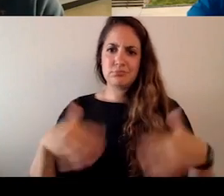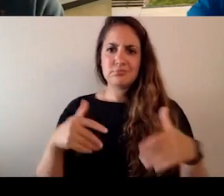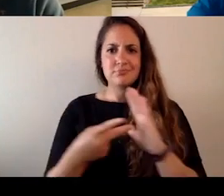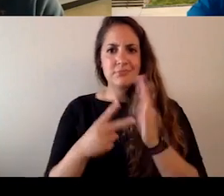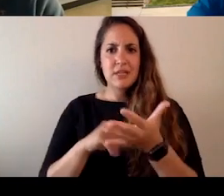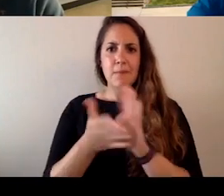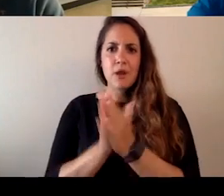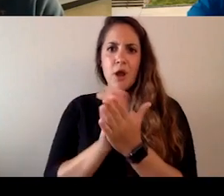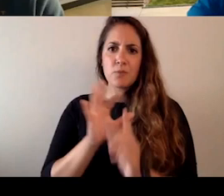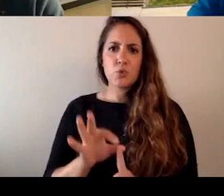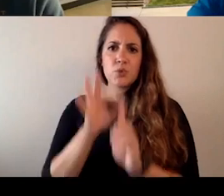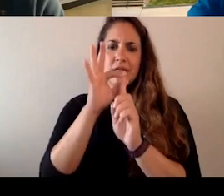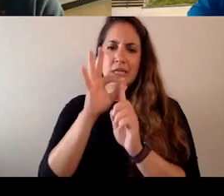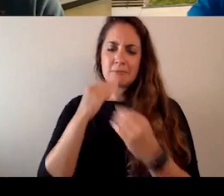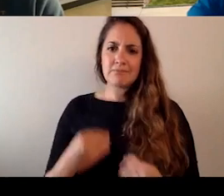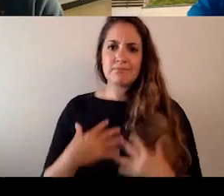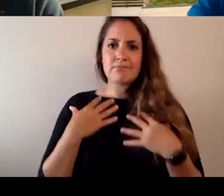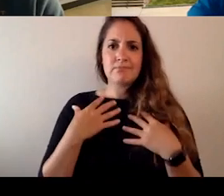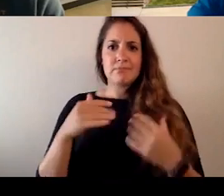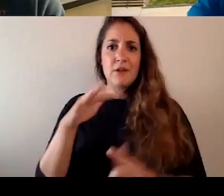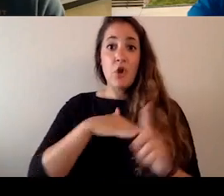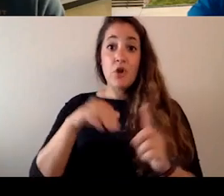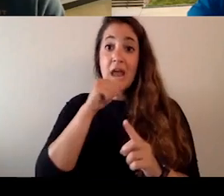enriching environment for both teaching and learning.